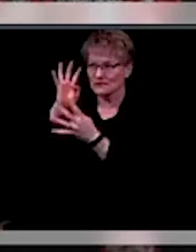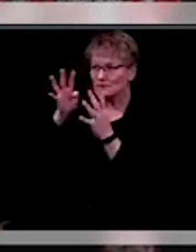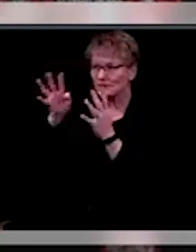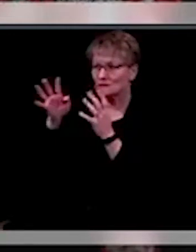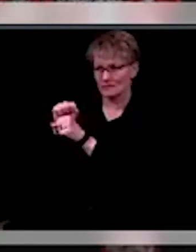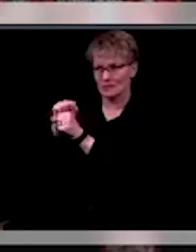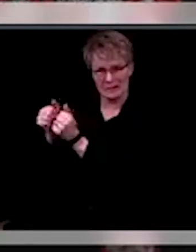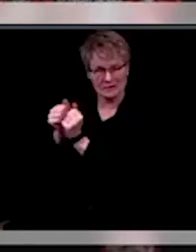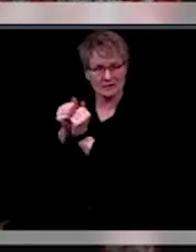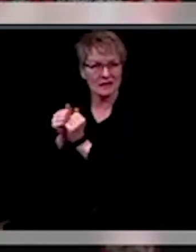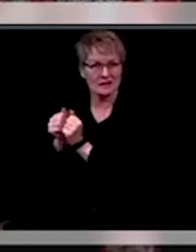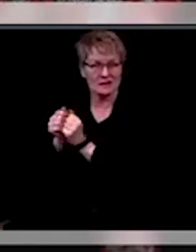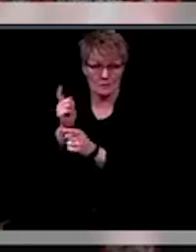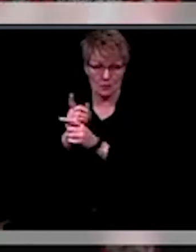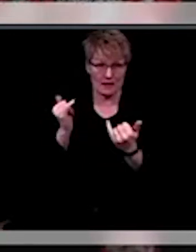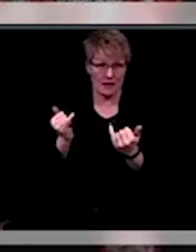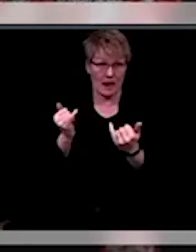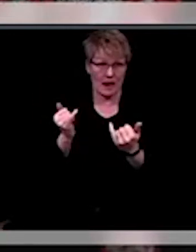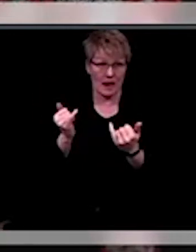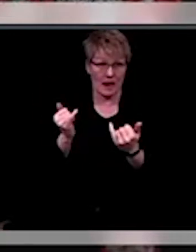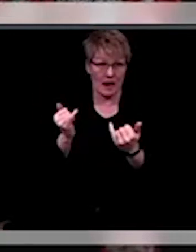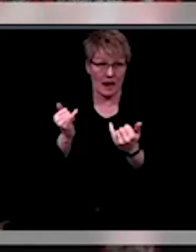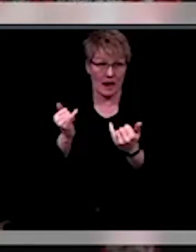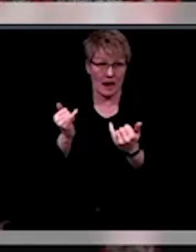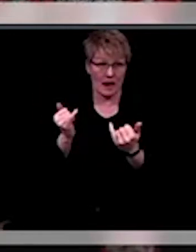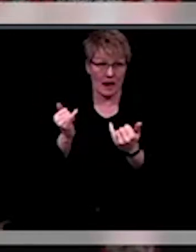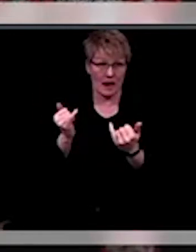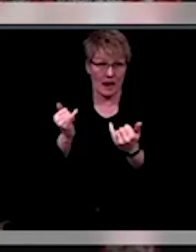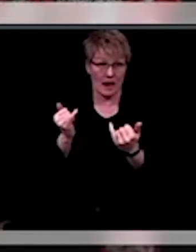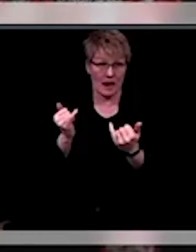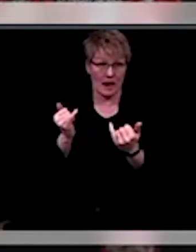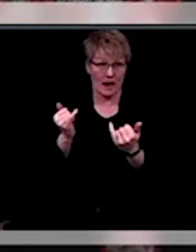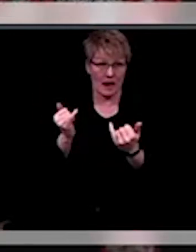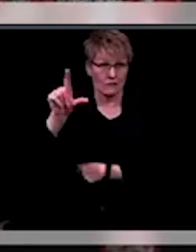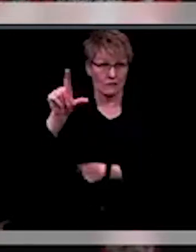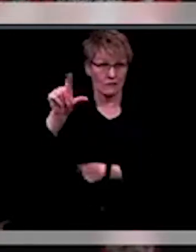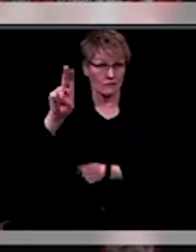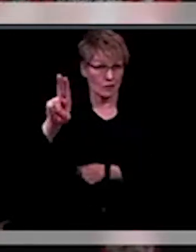It's very important. People stay home when they're sick, even if they don't have COVID, that's going